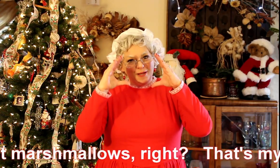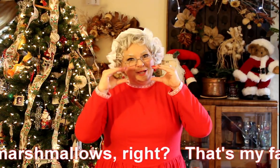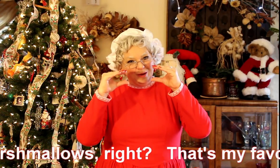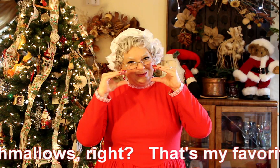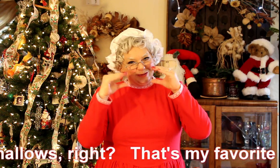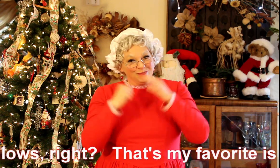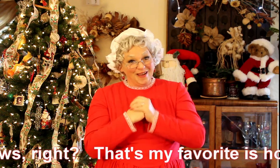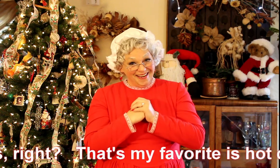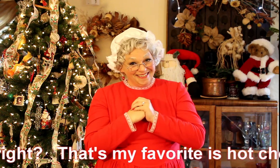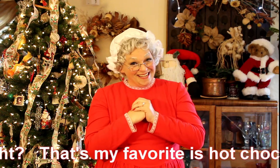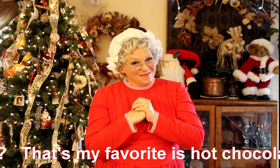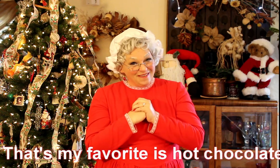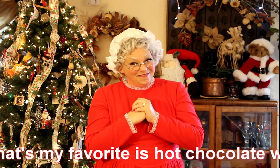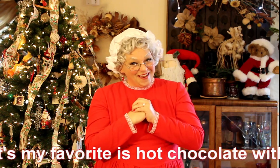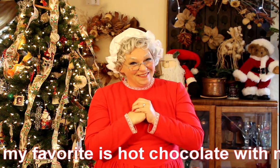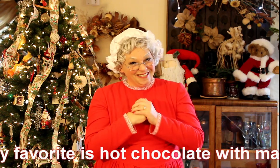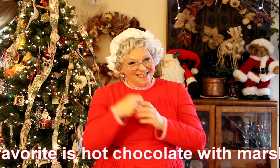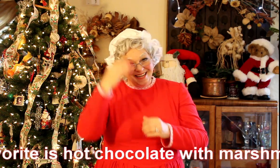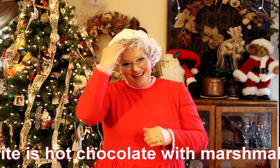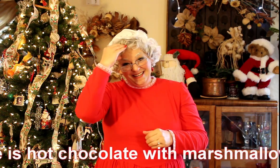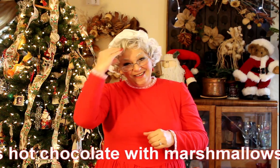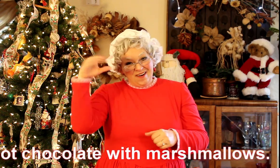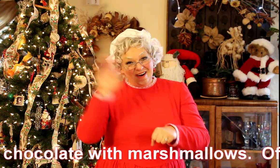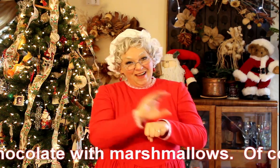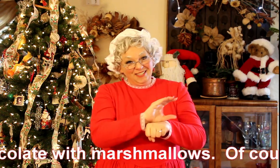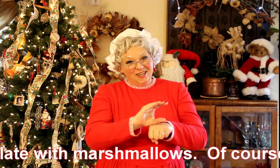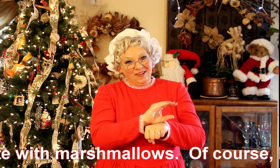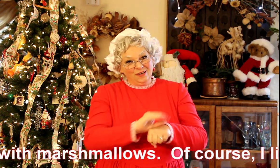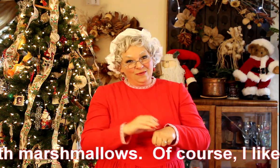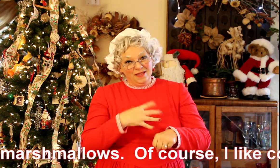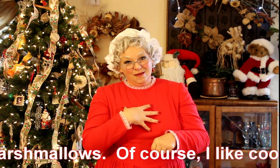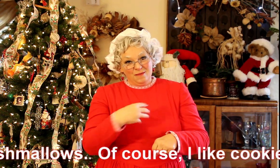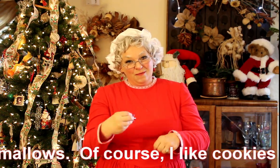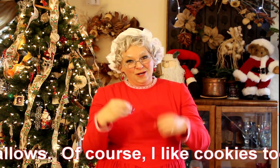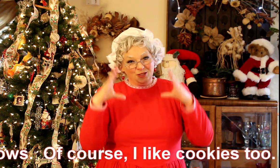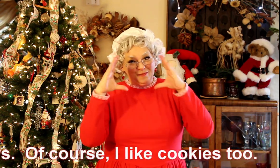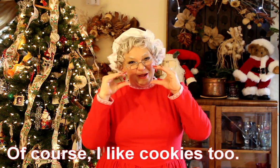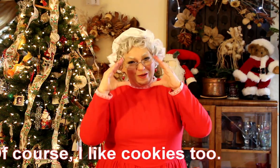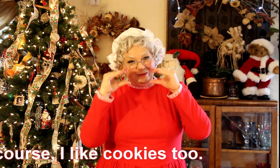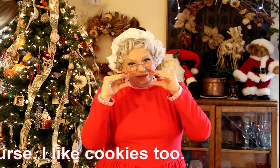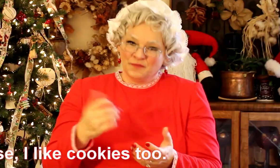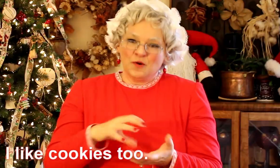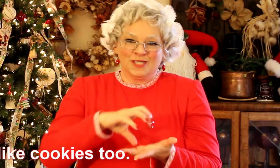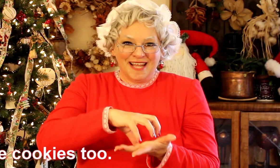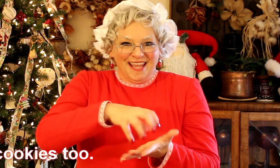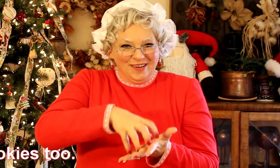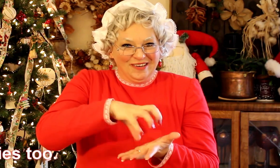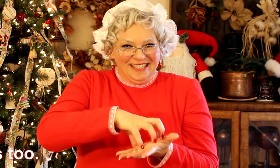right? That's my favorite is, is hot chocolate with marshmallows. Of course, I like cookies